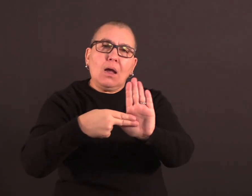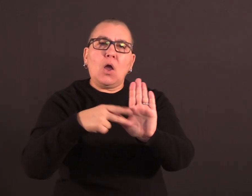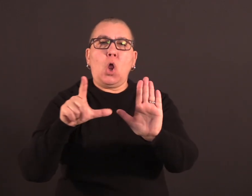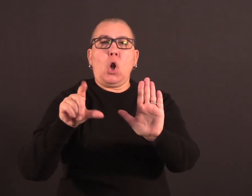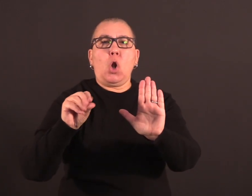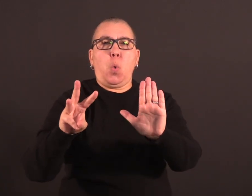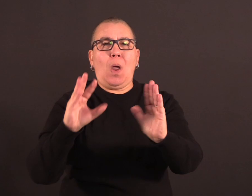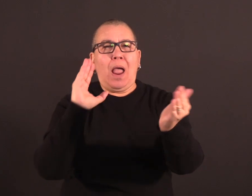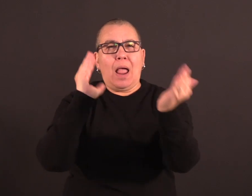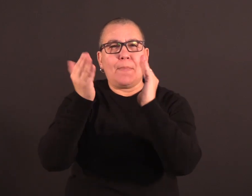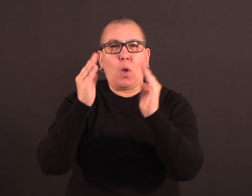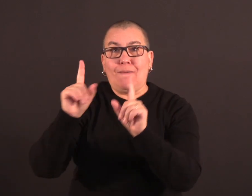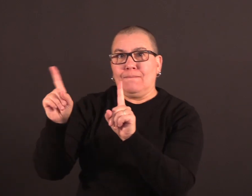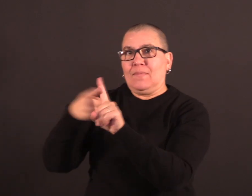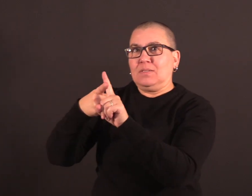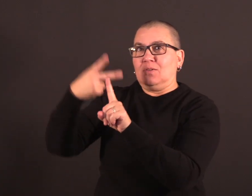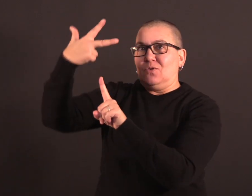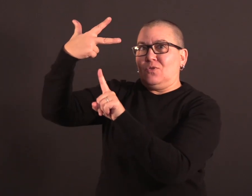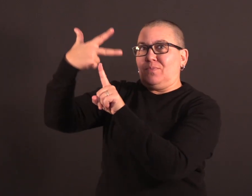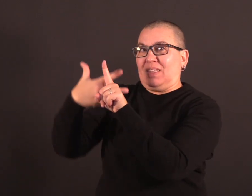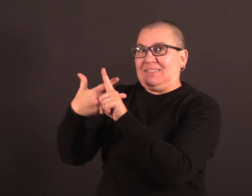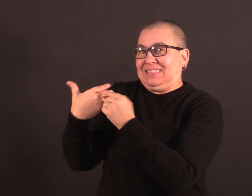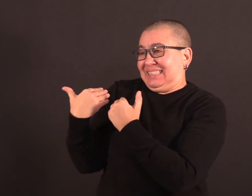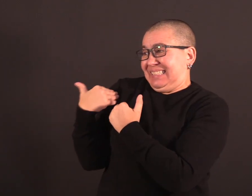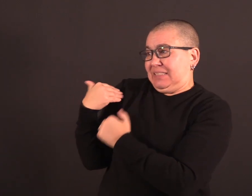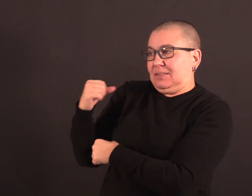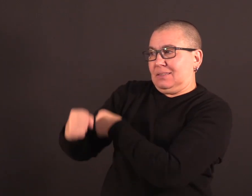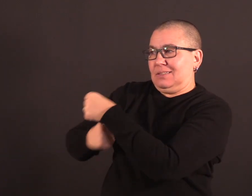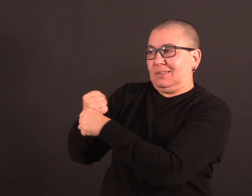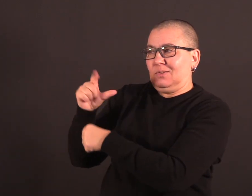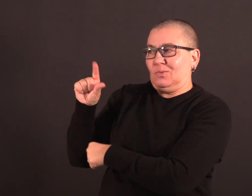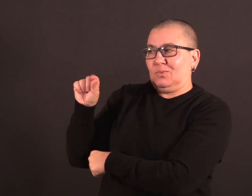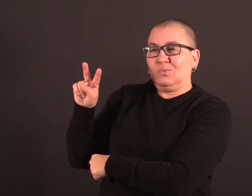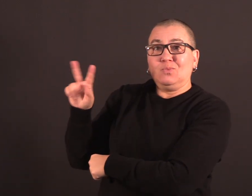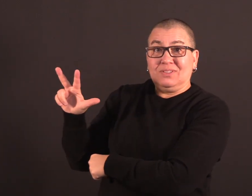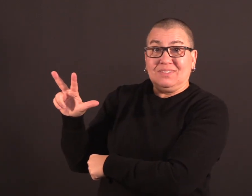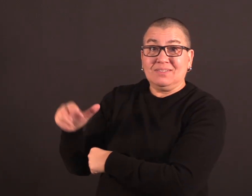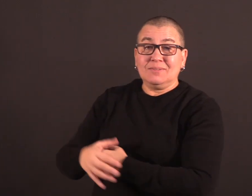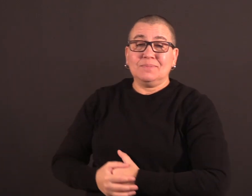Recently the Centers for Disease Control and Prevention updated their reporting on